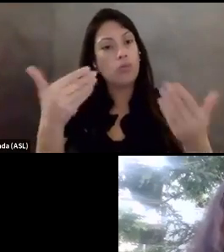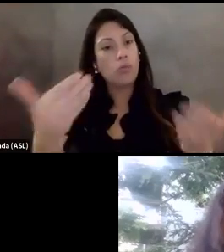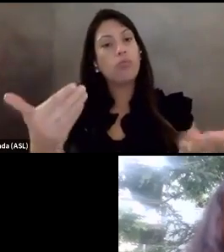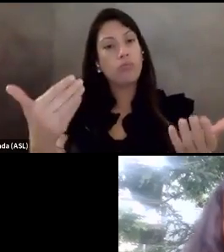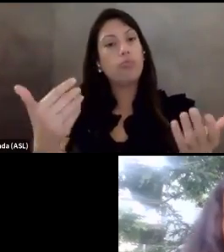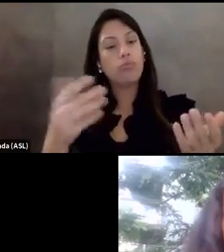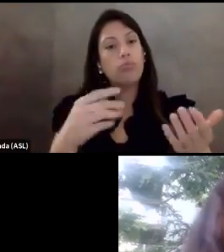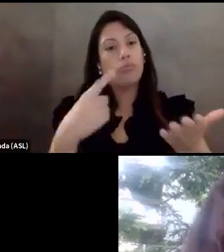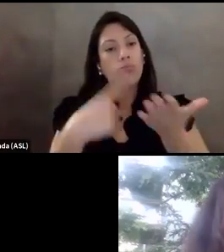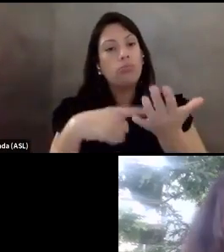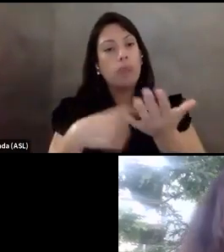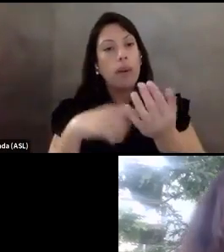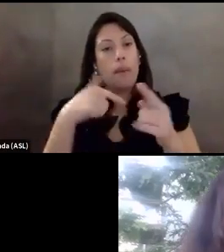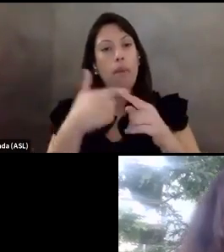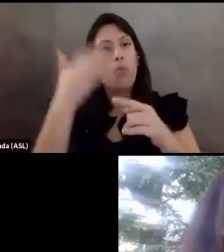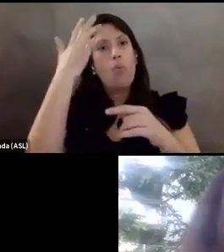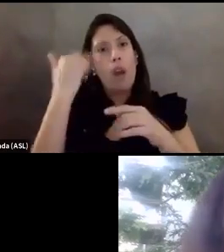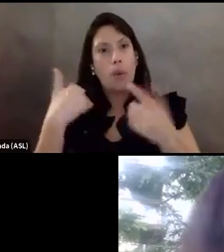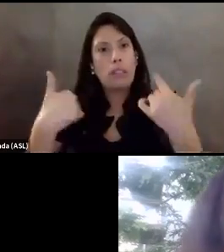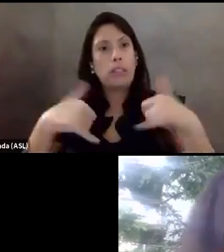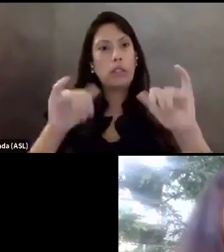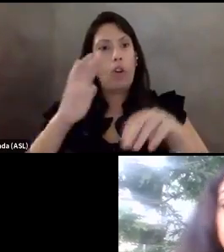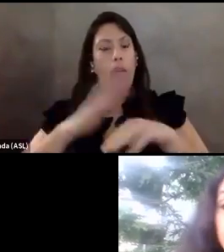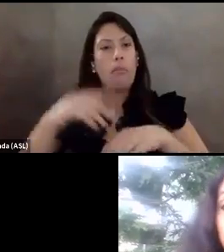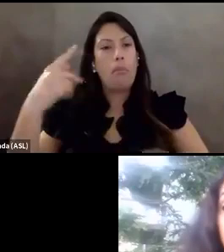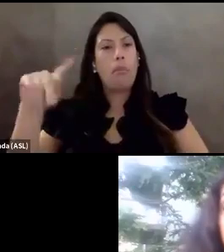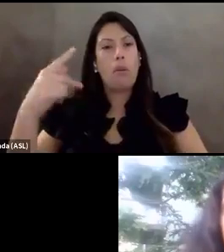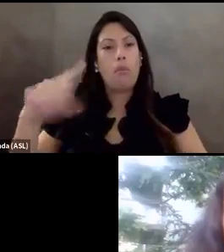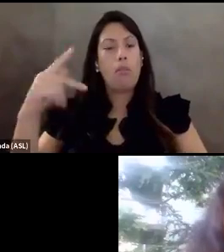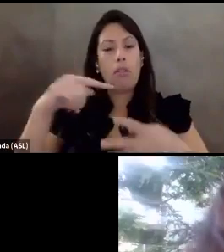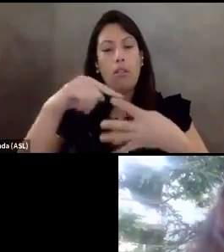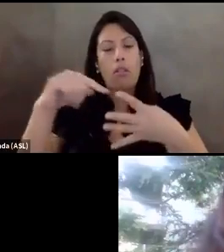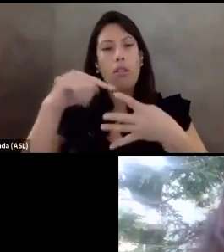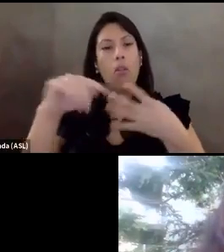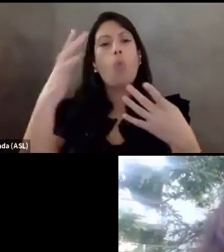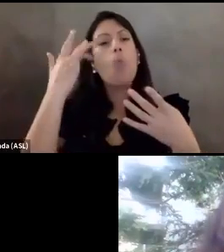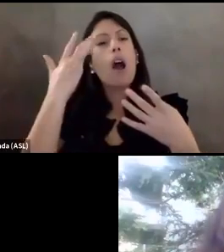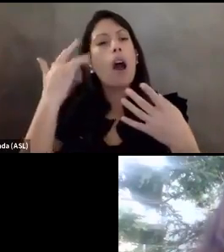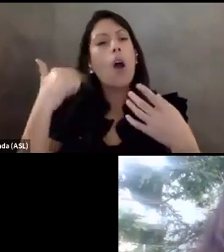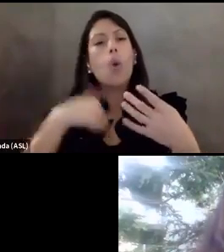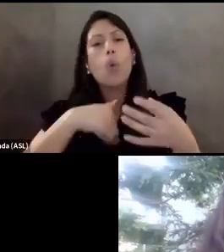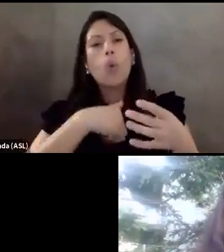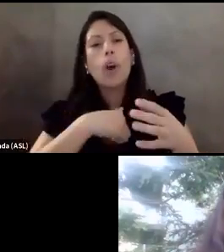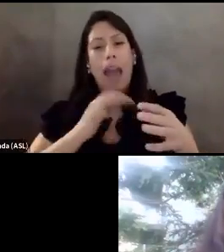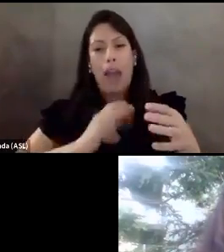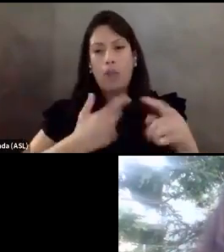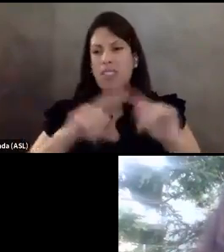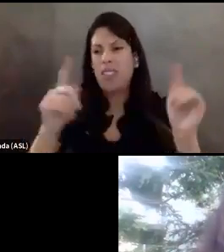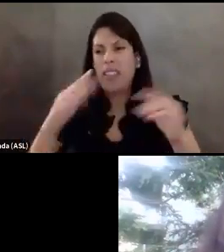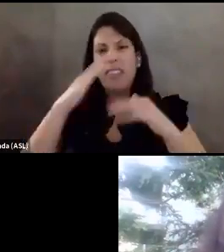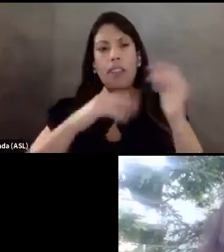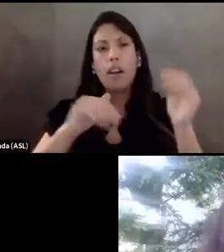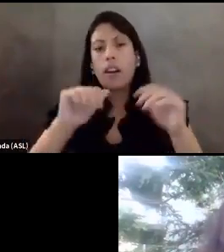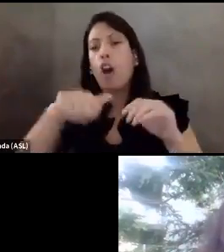basically, one of the questions is, is why are we different than our neighboring counties to do? I know you've covered that a lot, but it